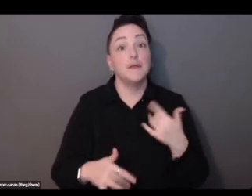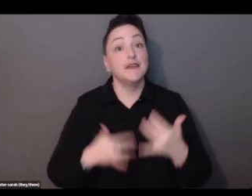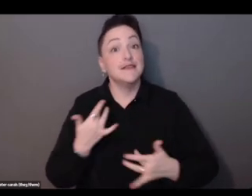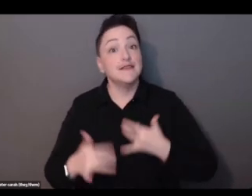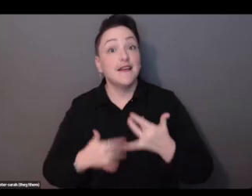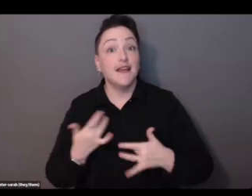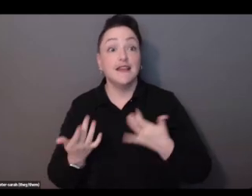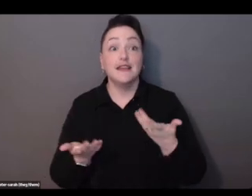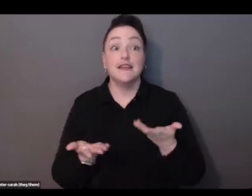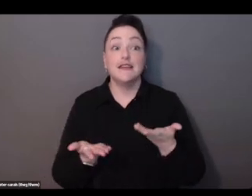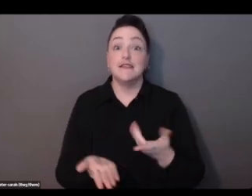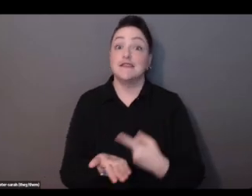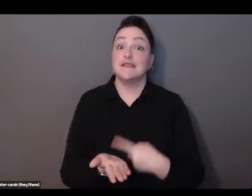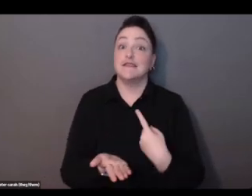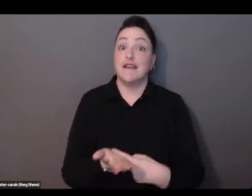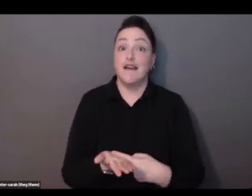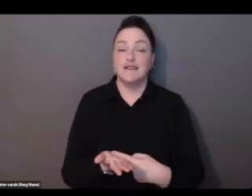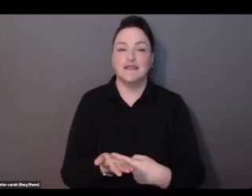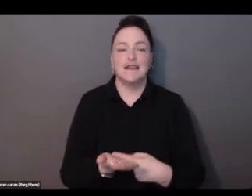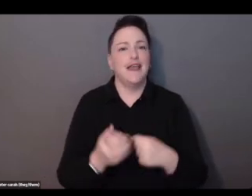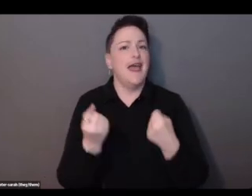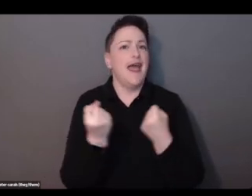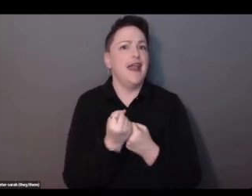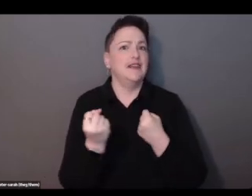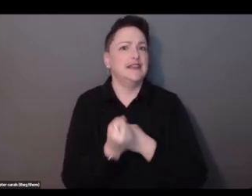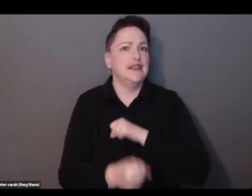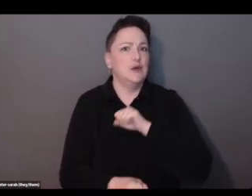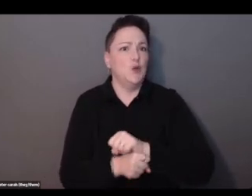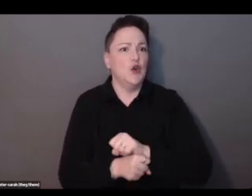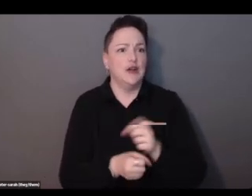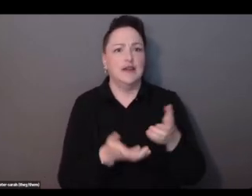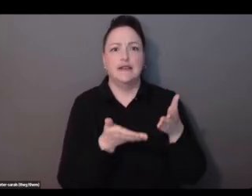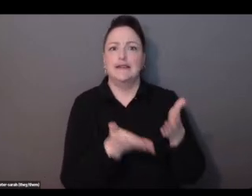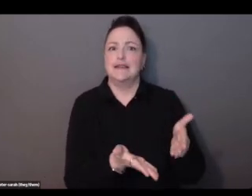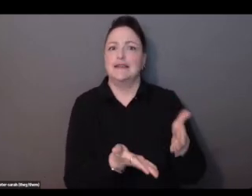this dashboard to advocacy. Next slide, please.